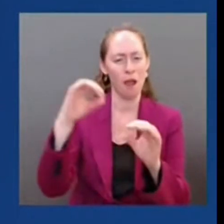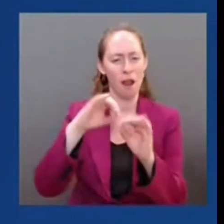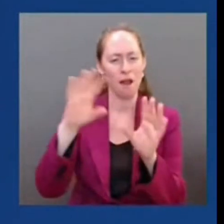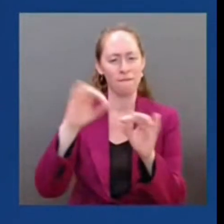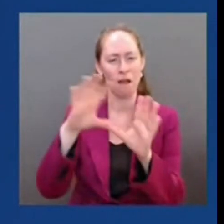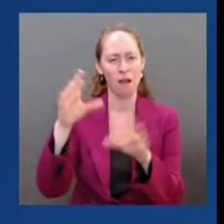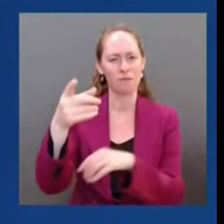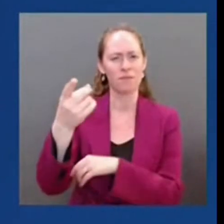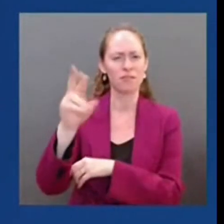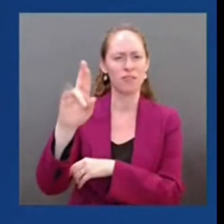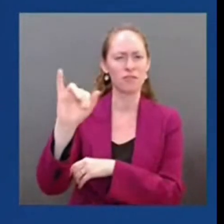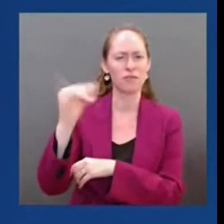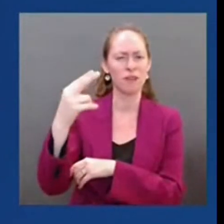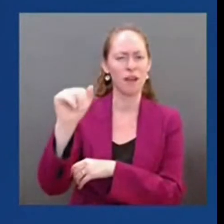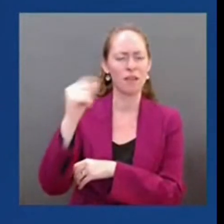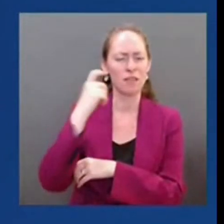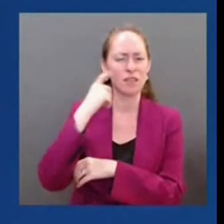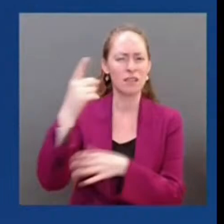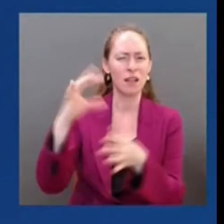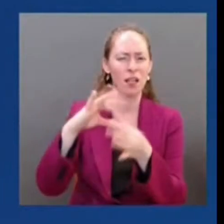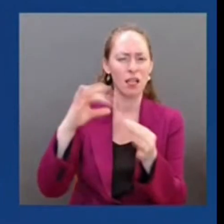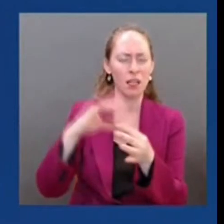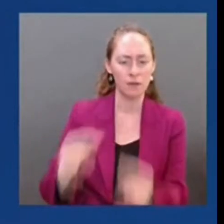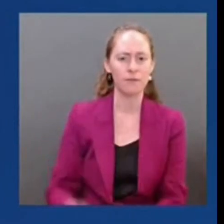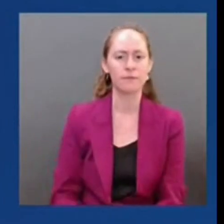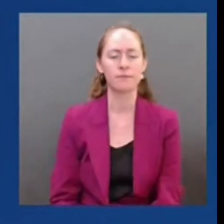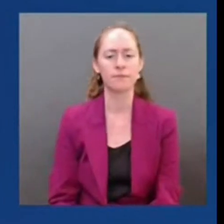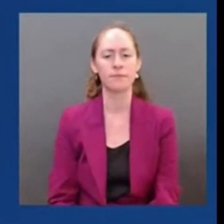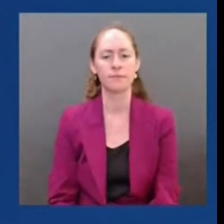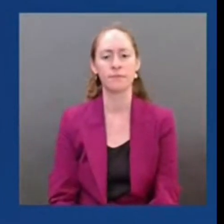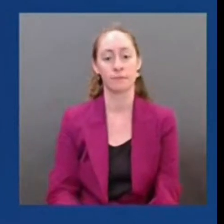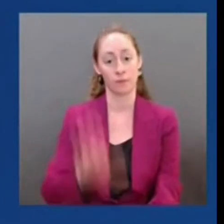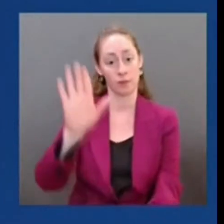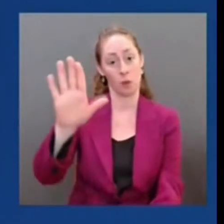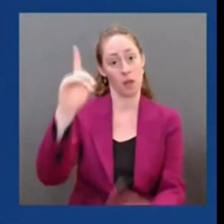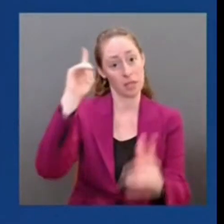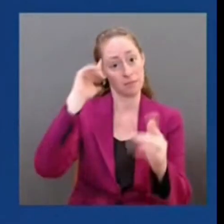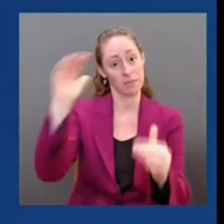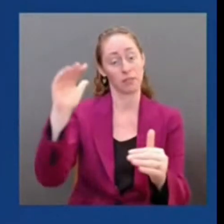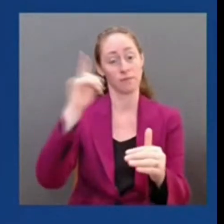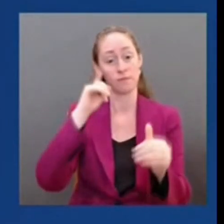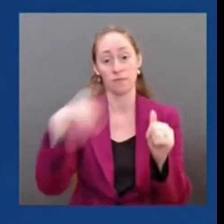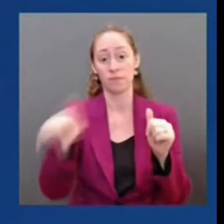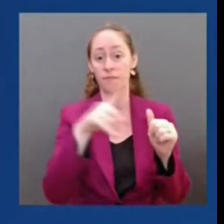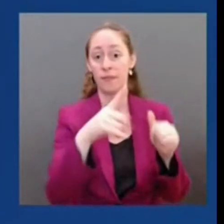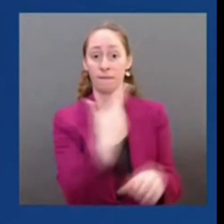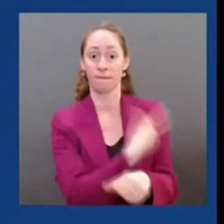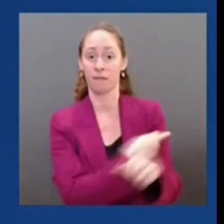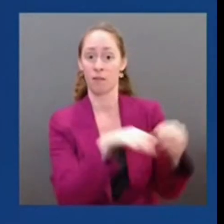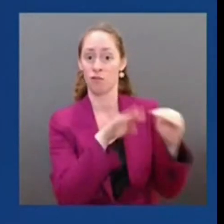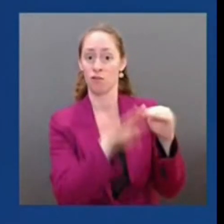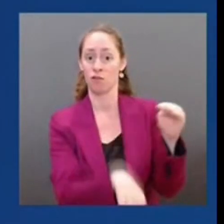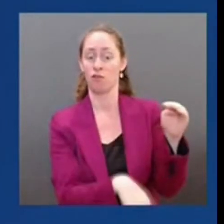JUST BRIEFLY TO CLARIFY WHAT YOU JUST SAID THERE, IS IT YOUR